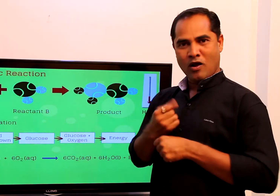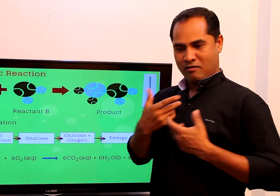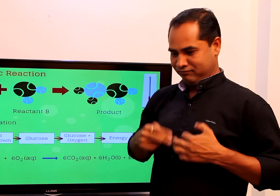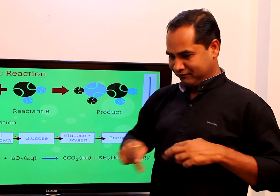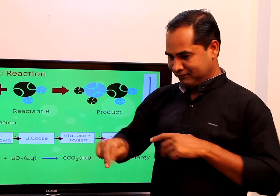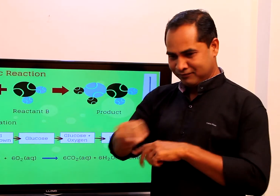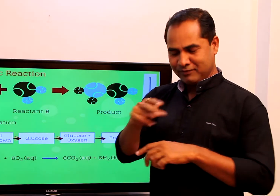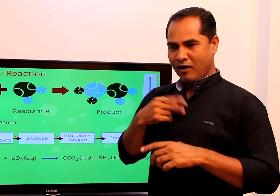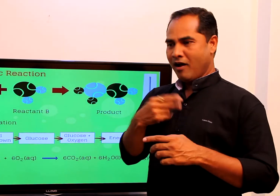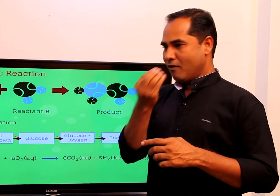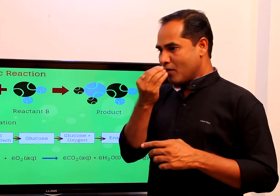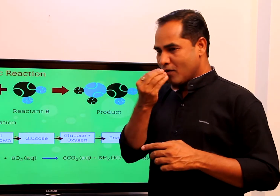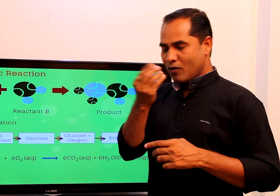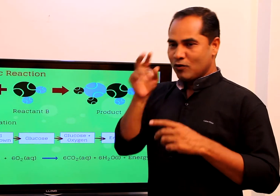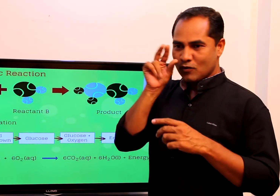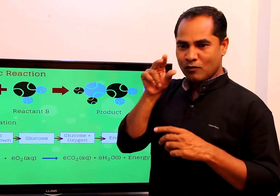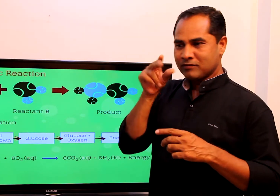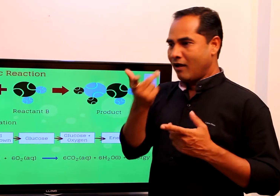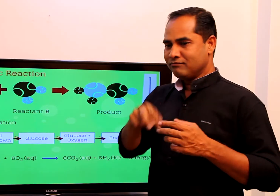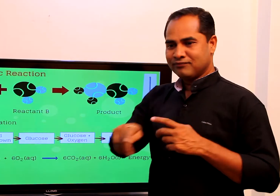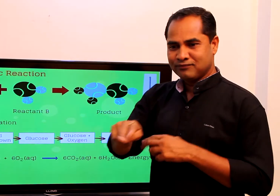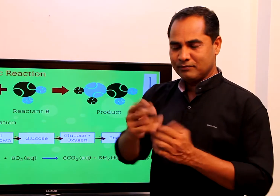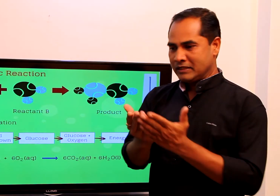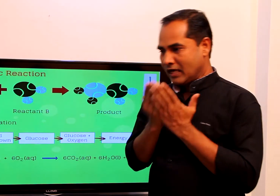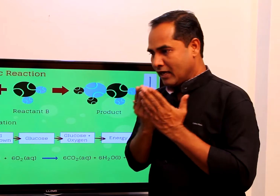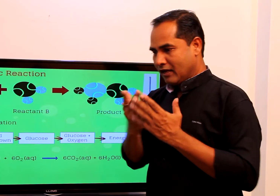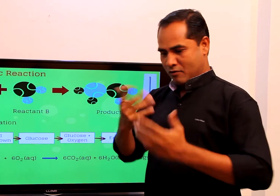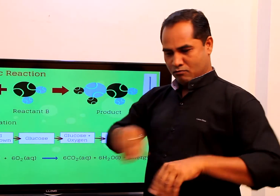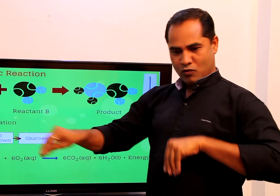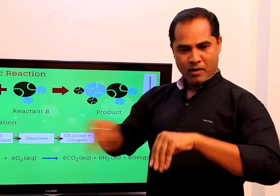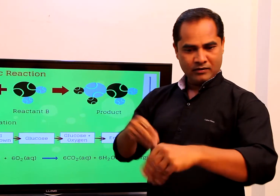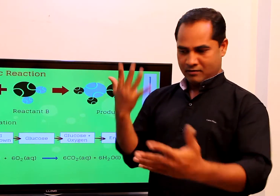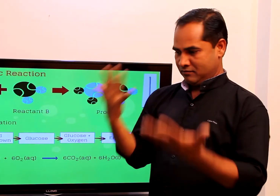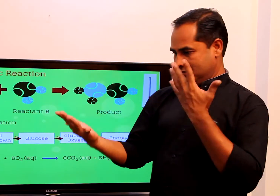energy to do work - running around, walking, studying, moving around,